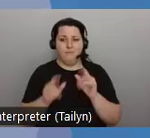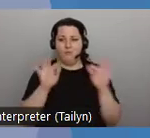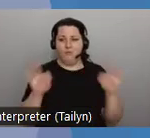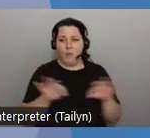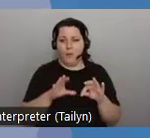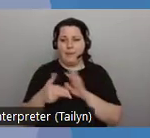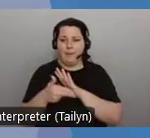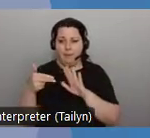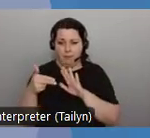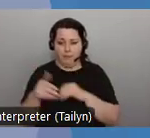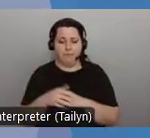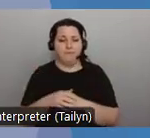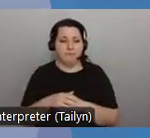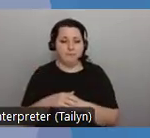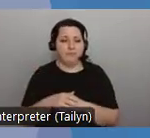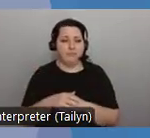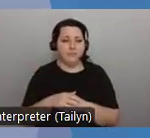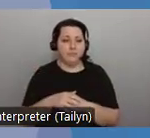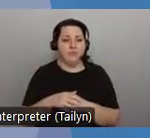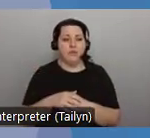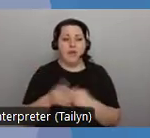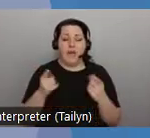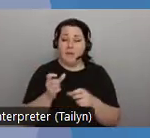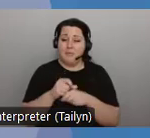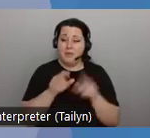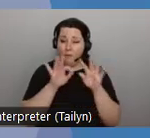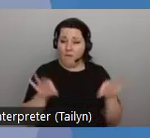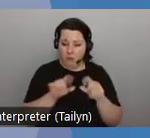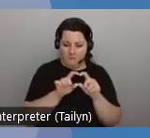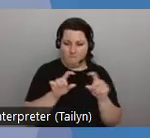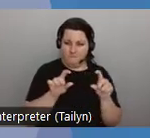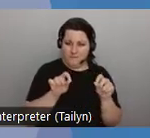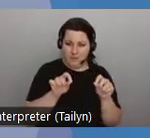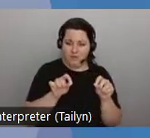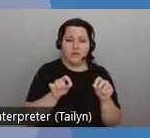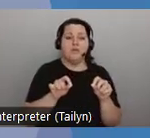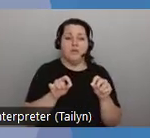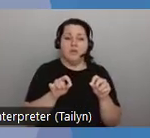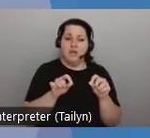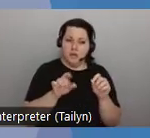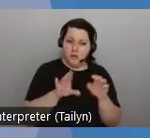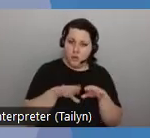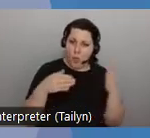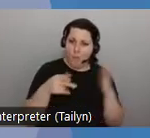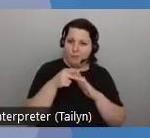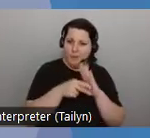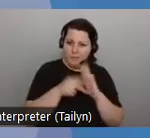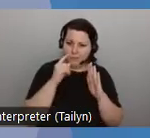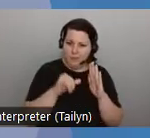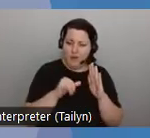Alright, now, finally, forms and labels. So when you create